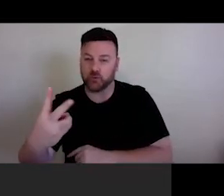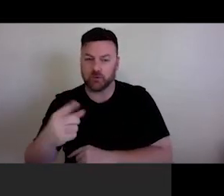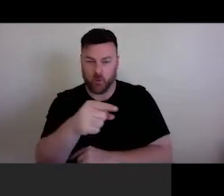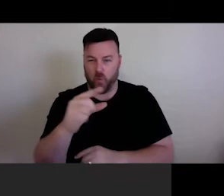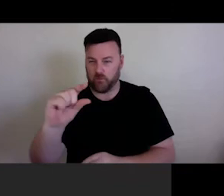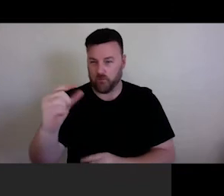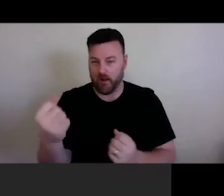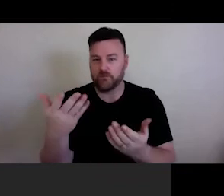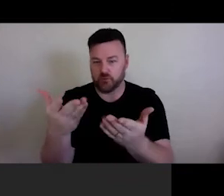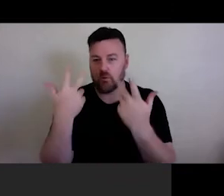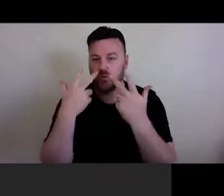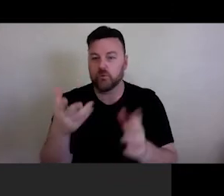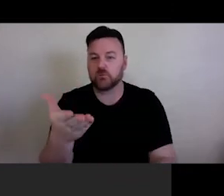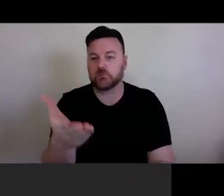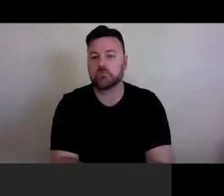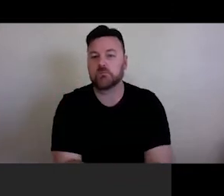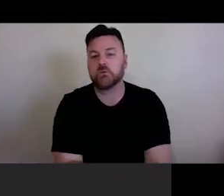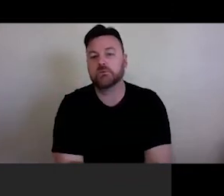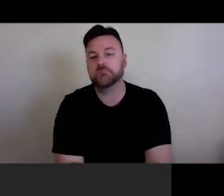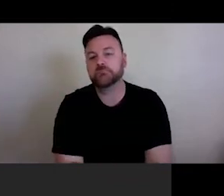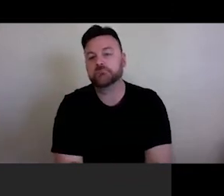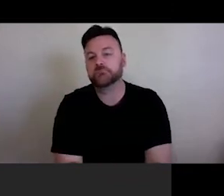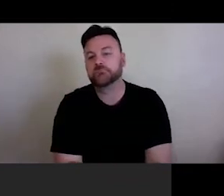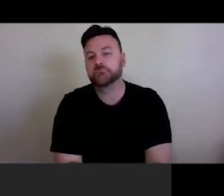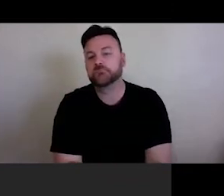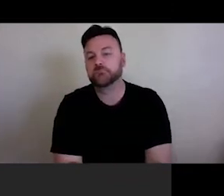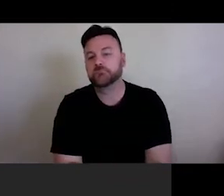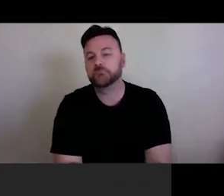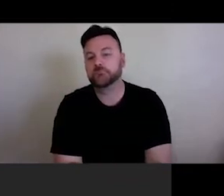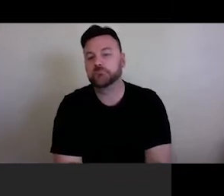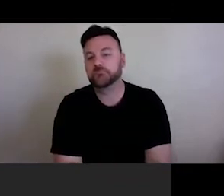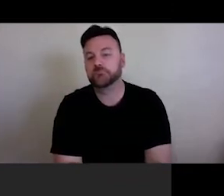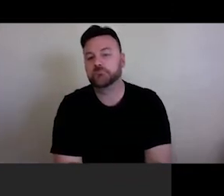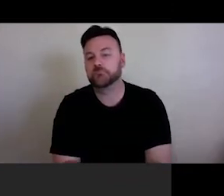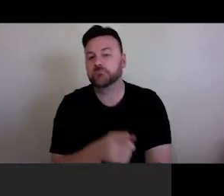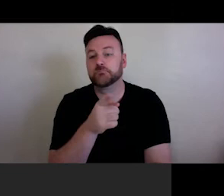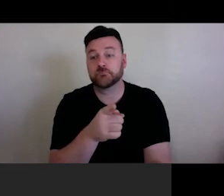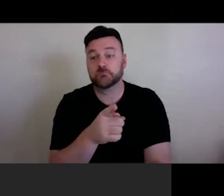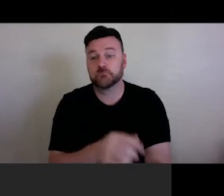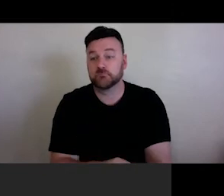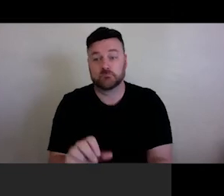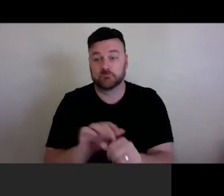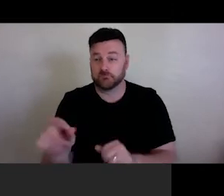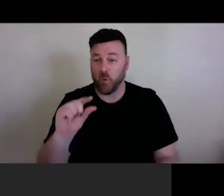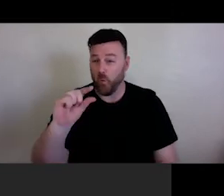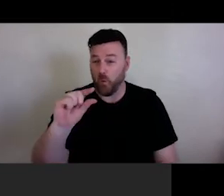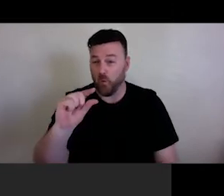here. Probably can show it to you. This little camera here, so they're fantastic, very, very small as you can see, they're tiny little format